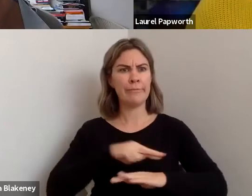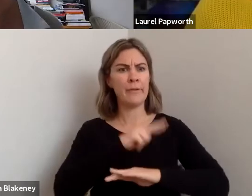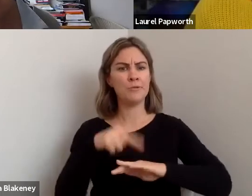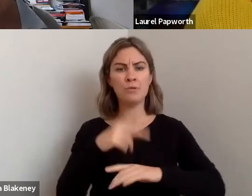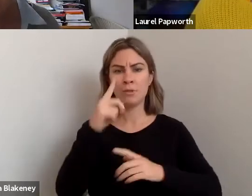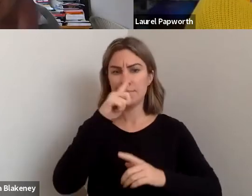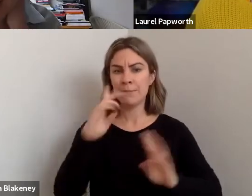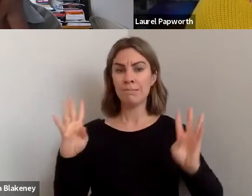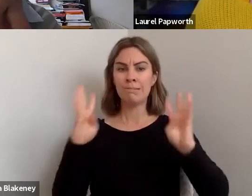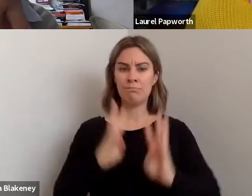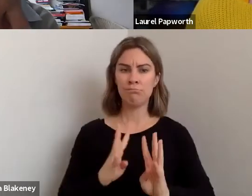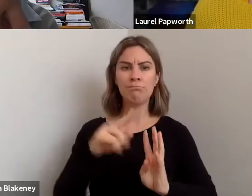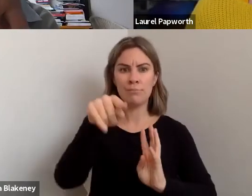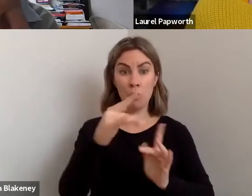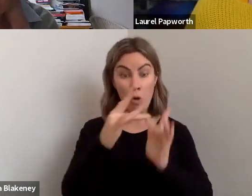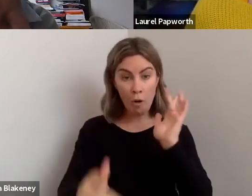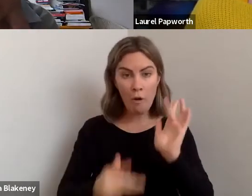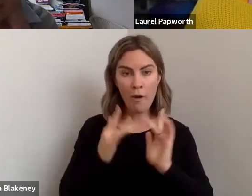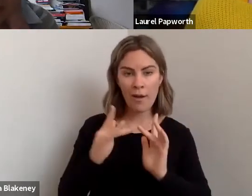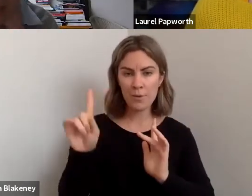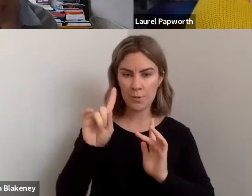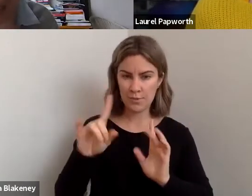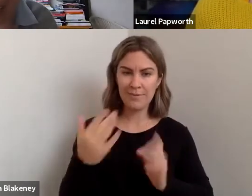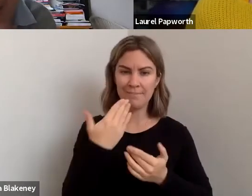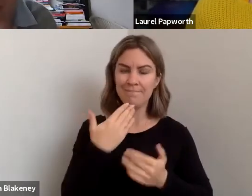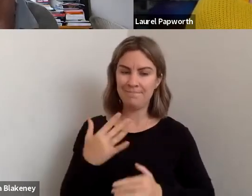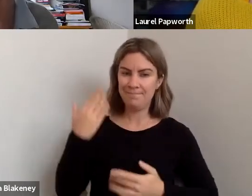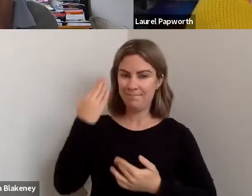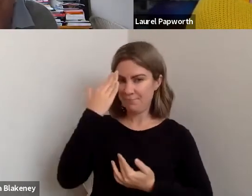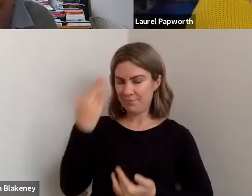This is our second-last Think Inside the Square session, it is hard to